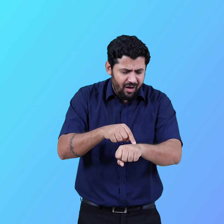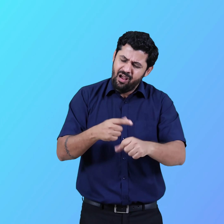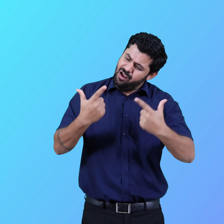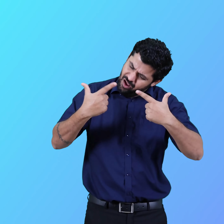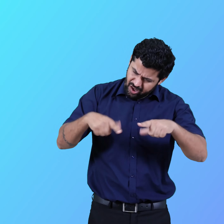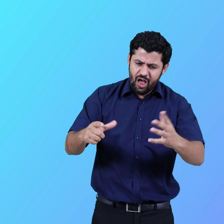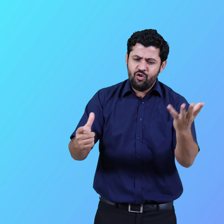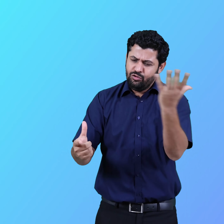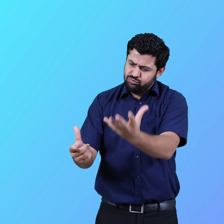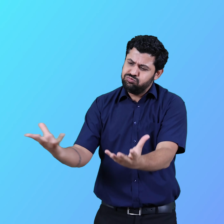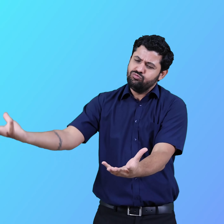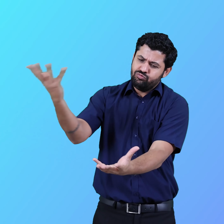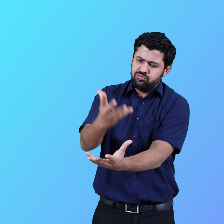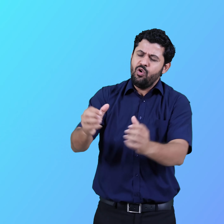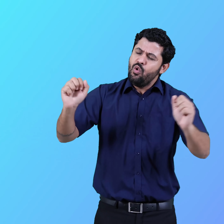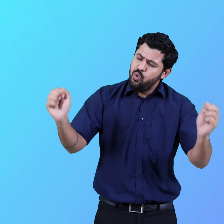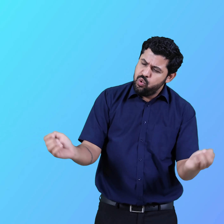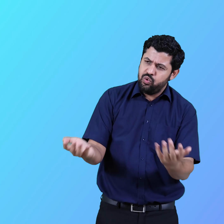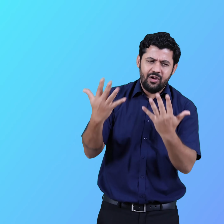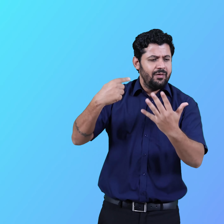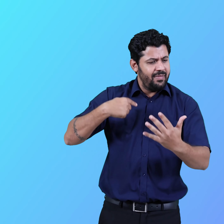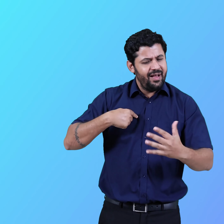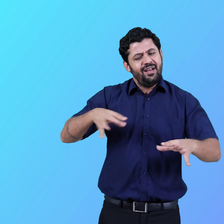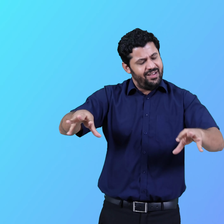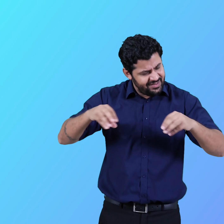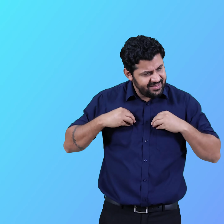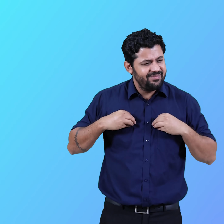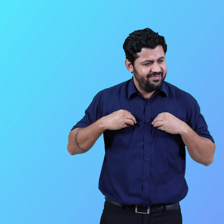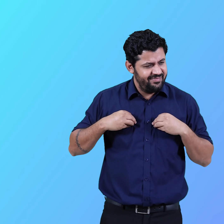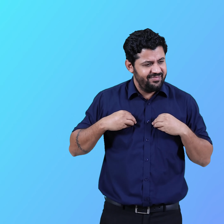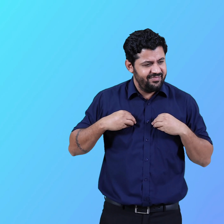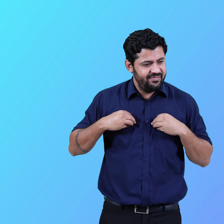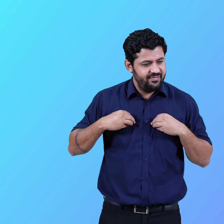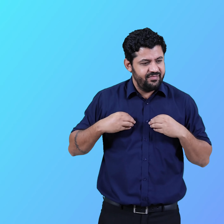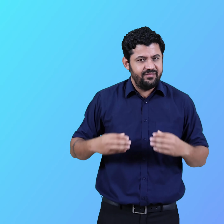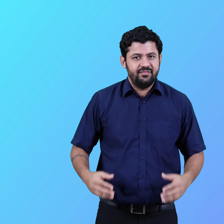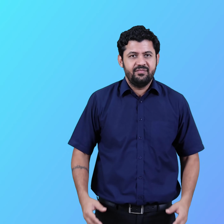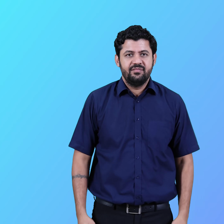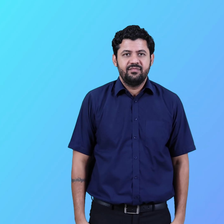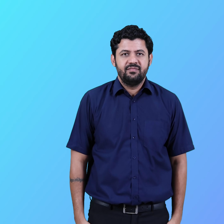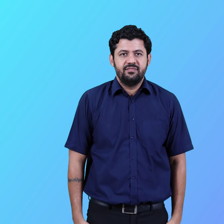They will be in addition to any special offerings you want to give to the LORD.